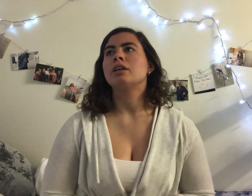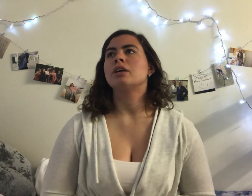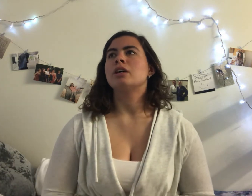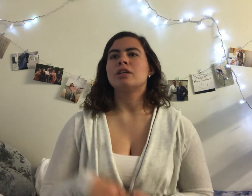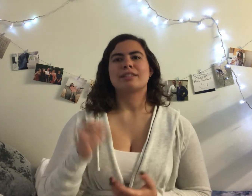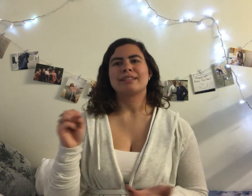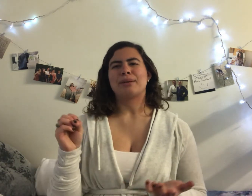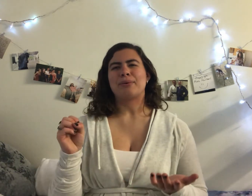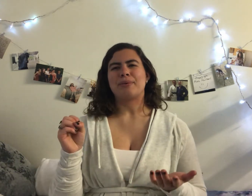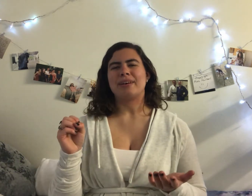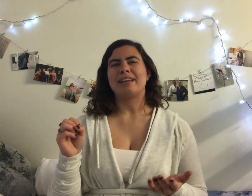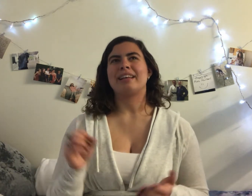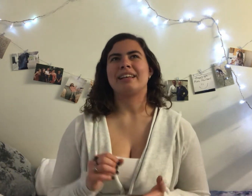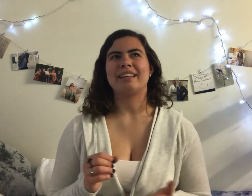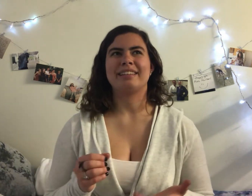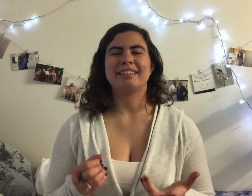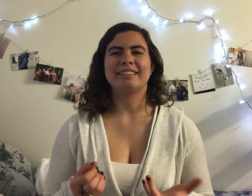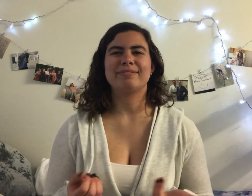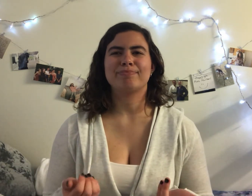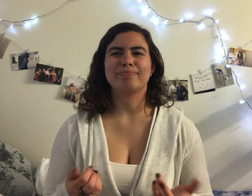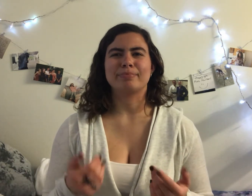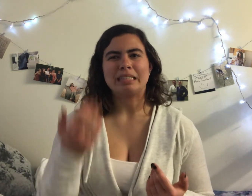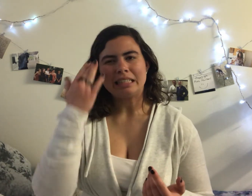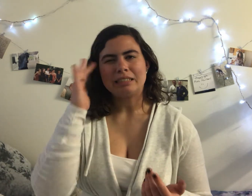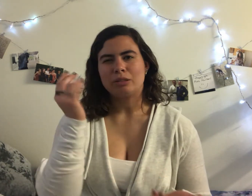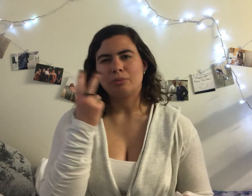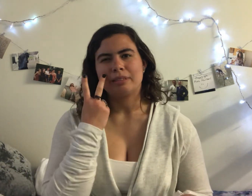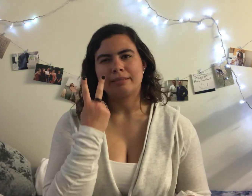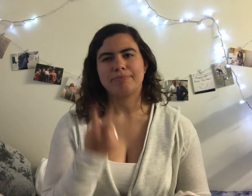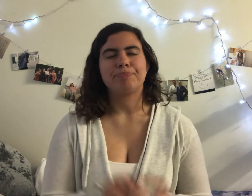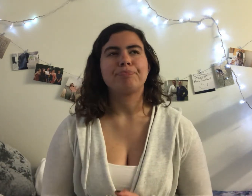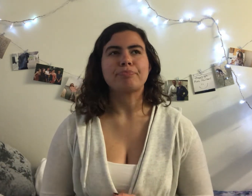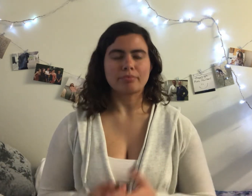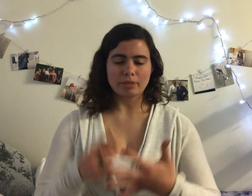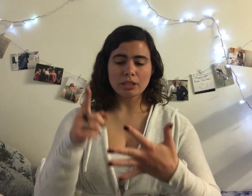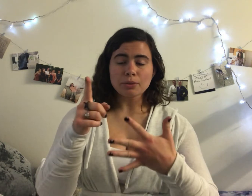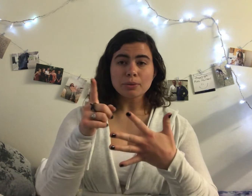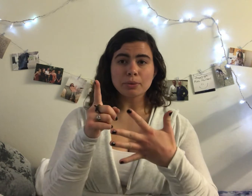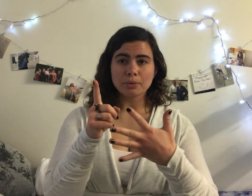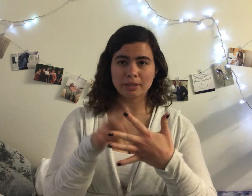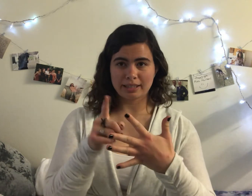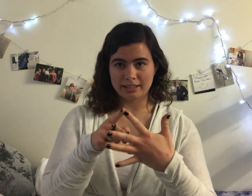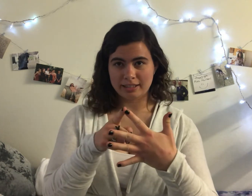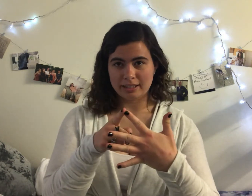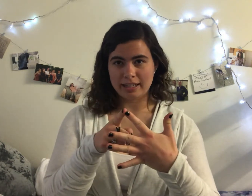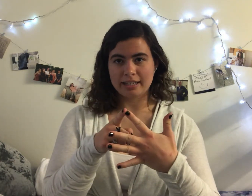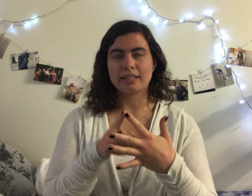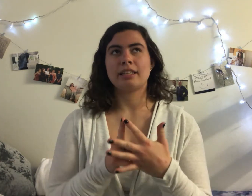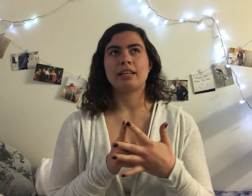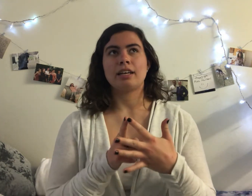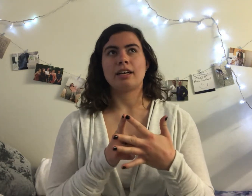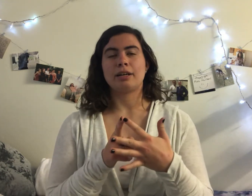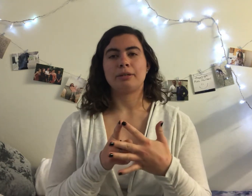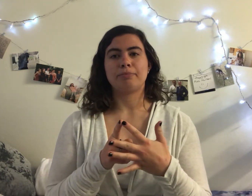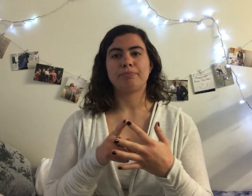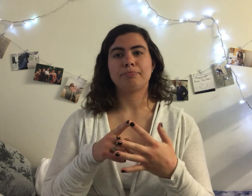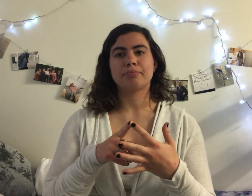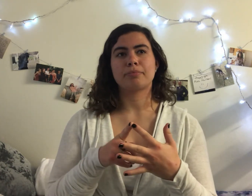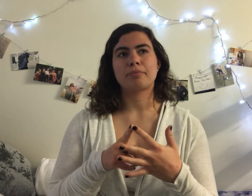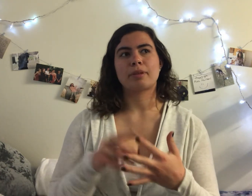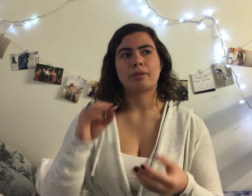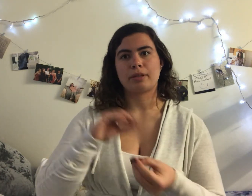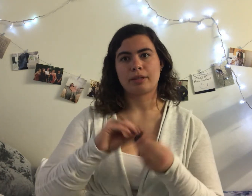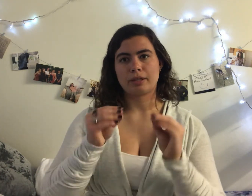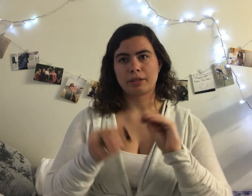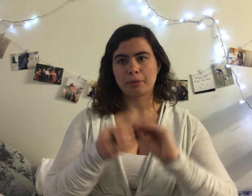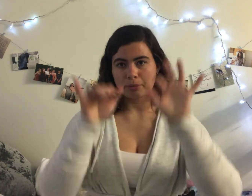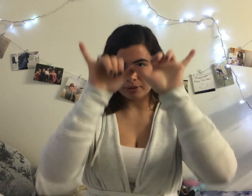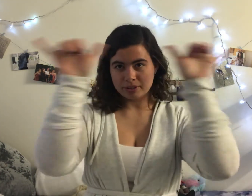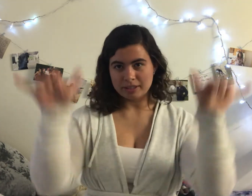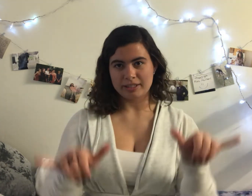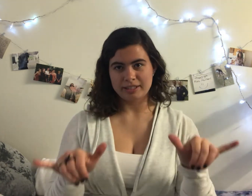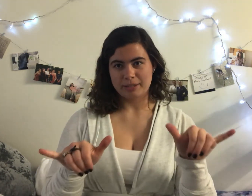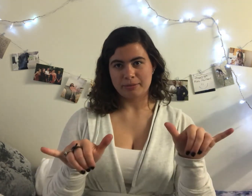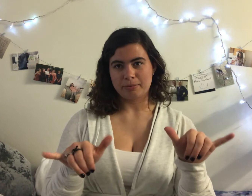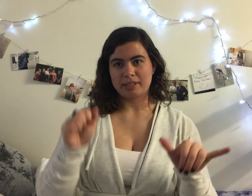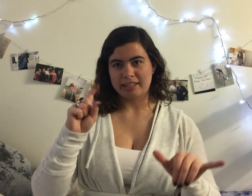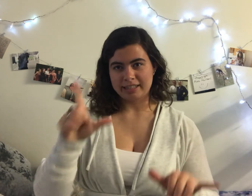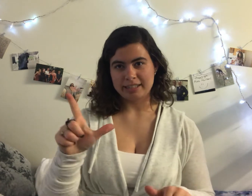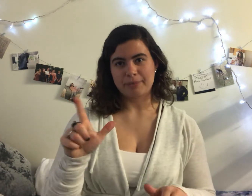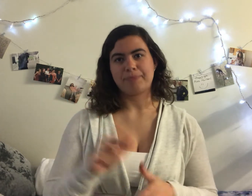So, I don't know, we'll see. The second class I'm taking is Number Systems in ASL.